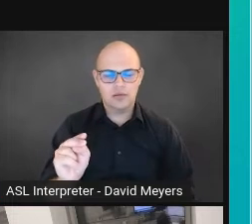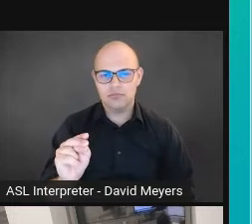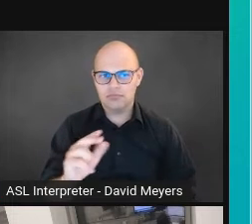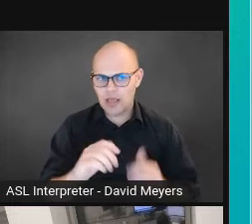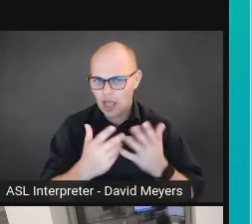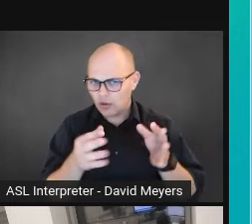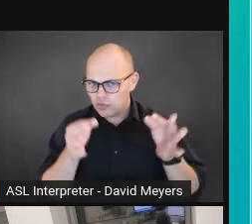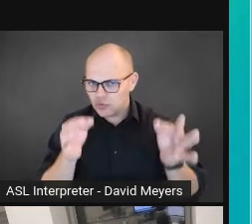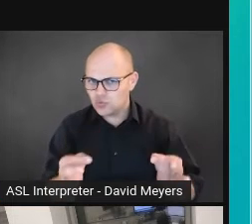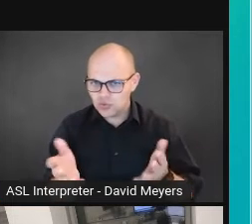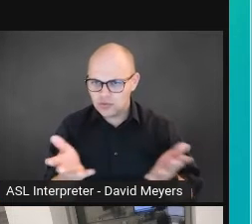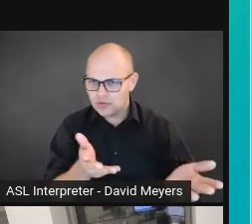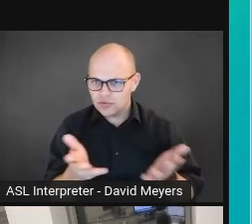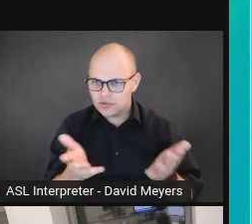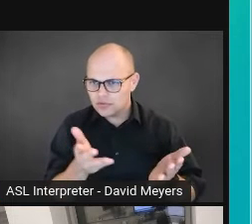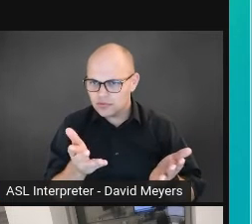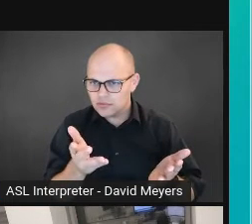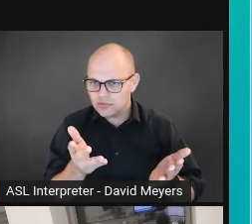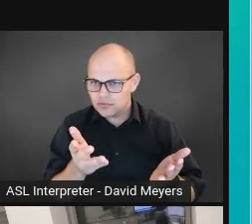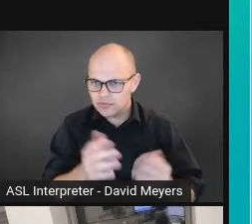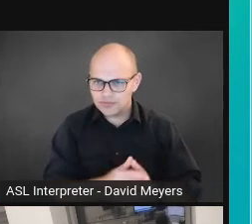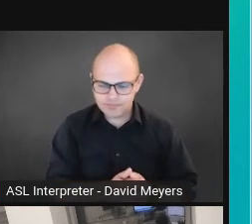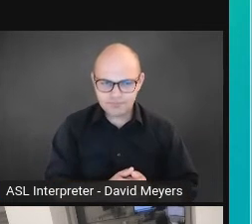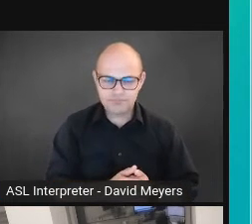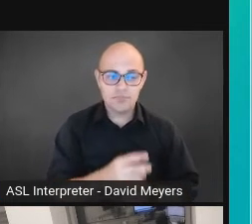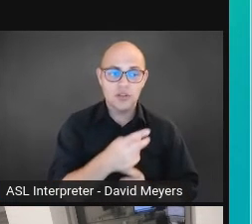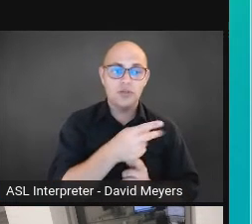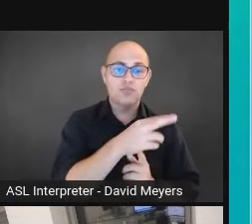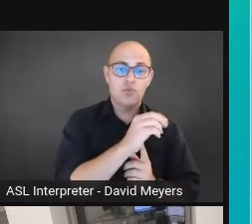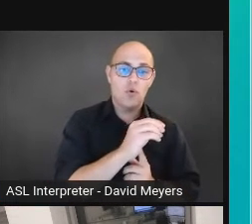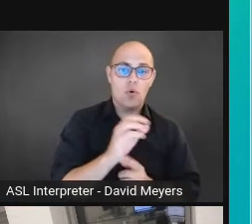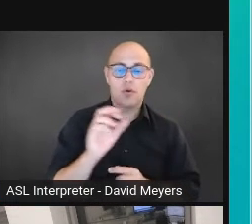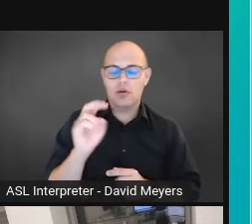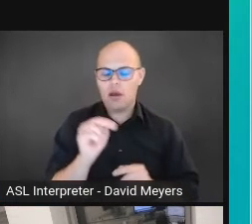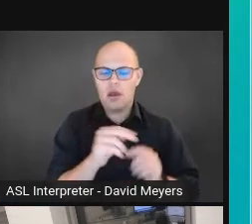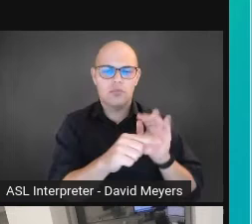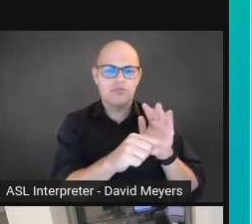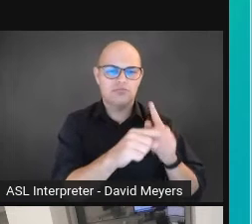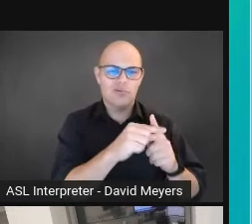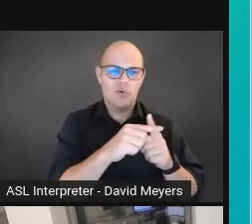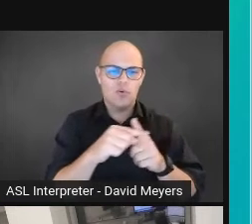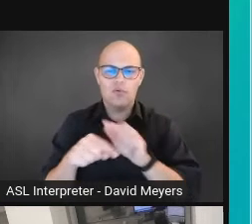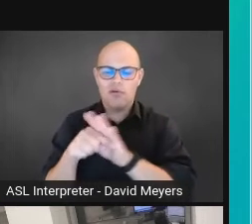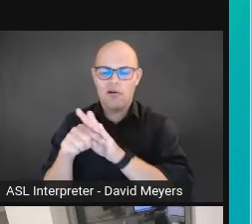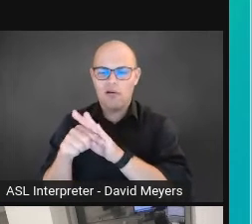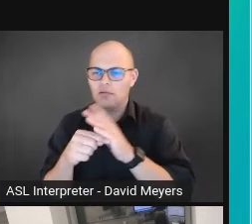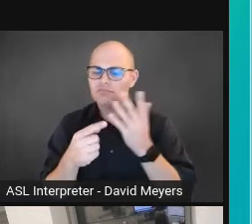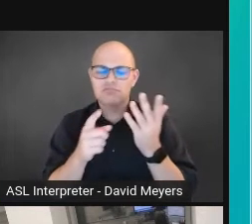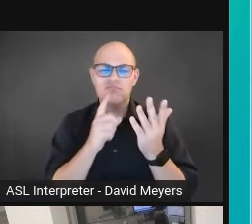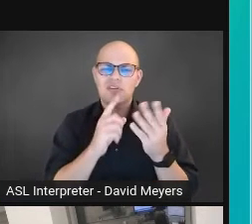As to the pros and cons of plugins in general, these are usually the same regardless of the plugins purpose.